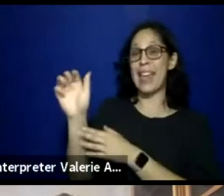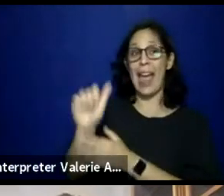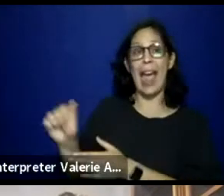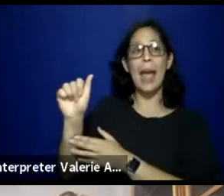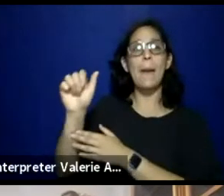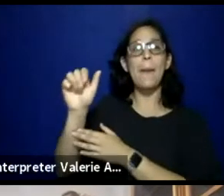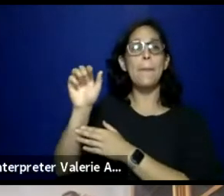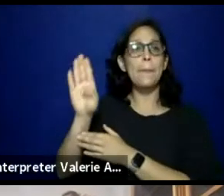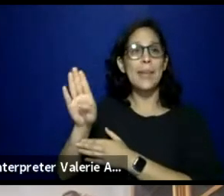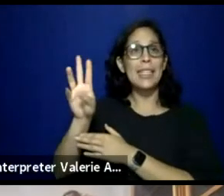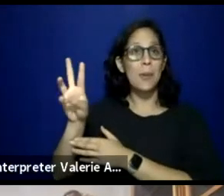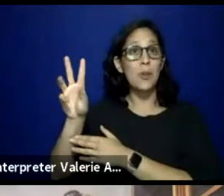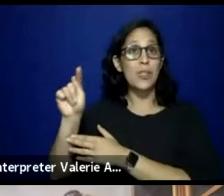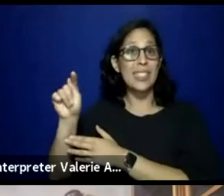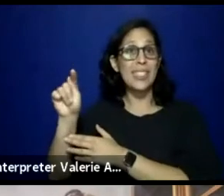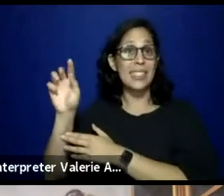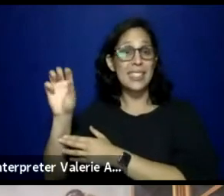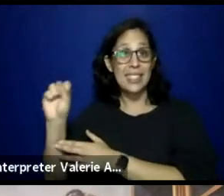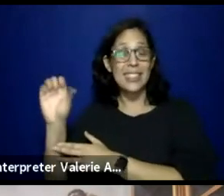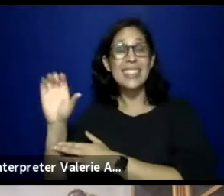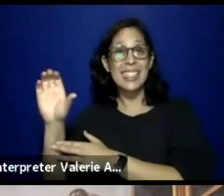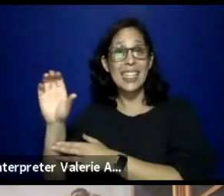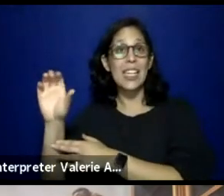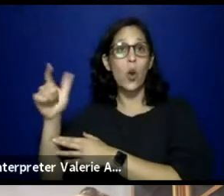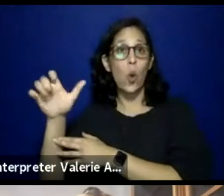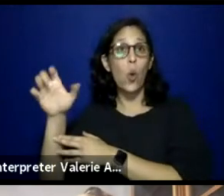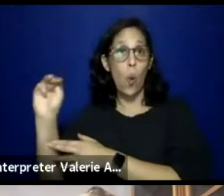and then our website is bwtcguam.com,